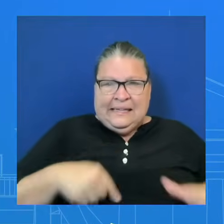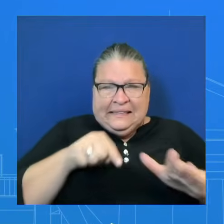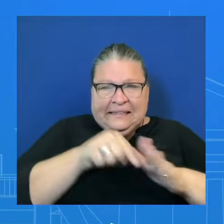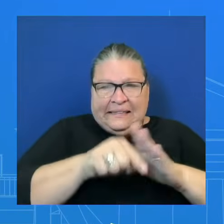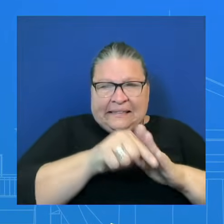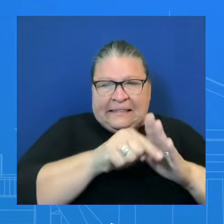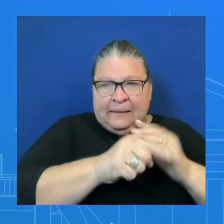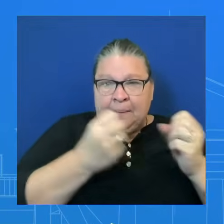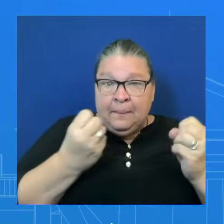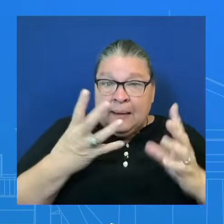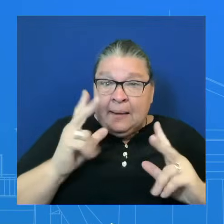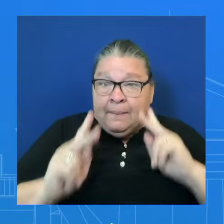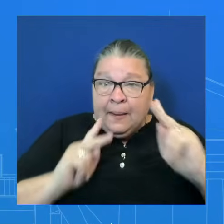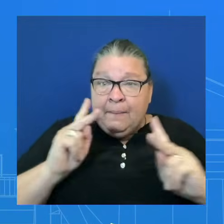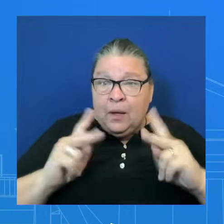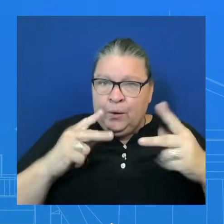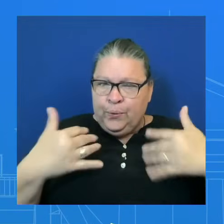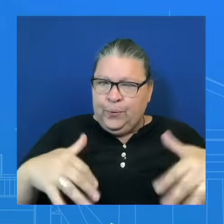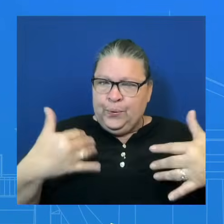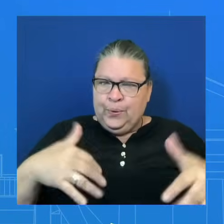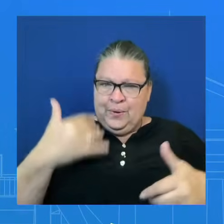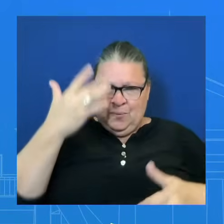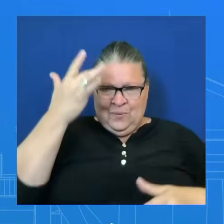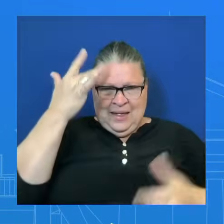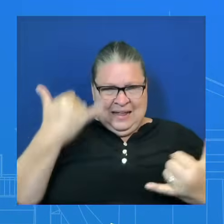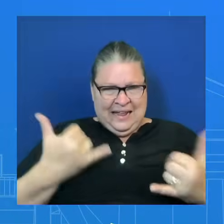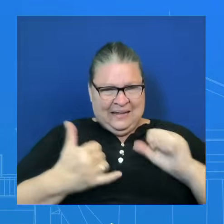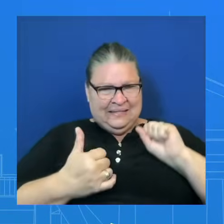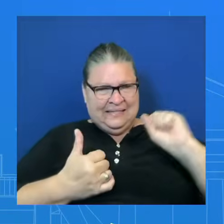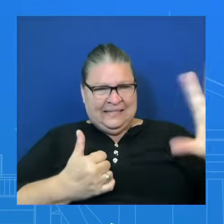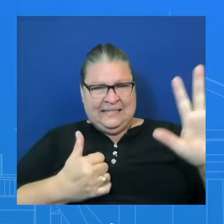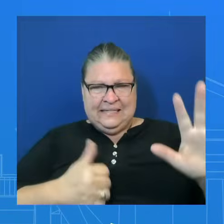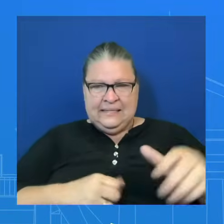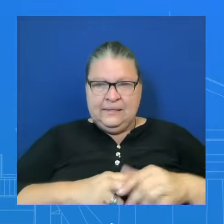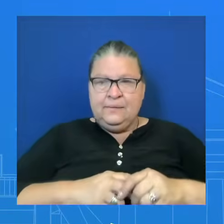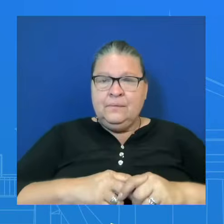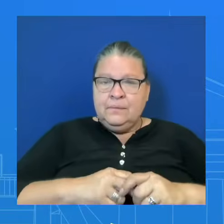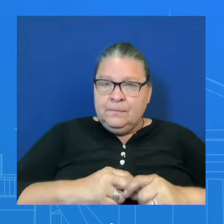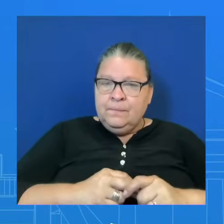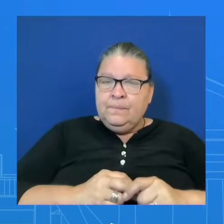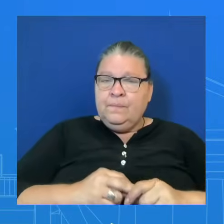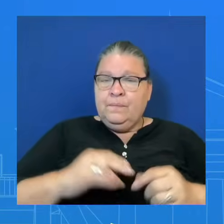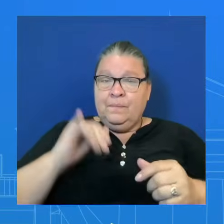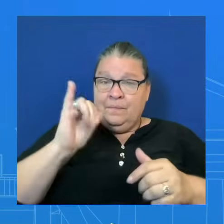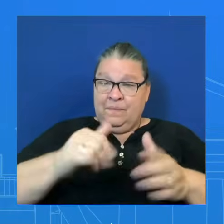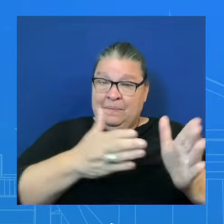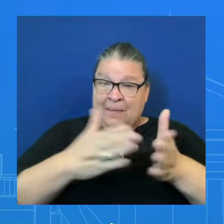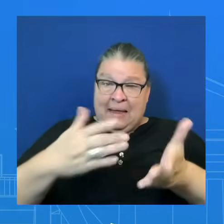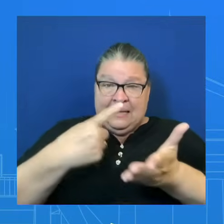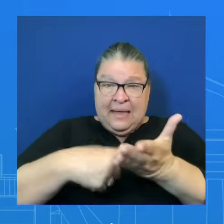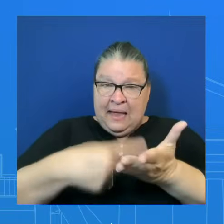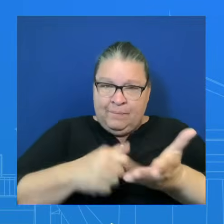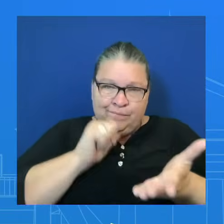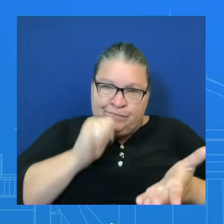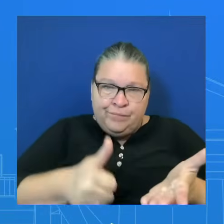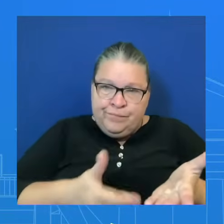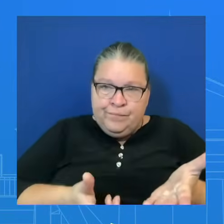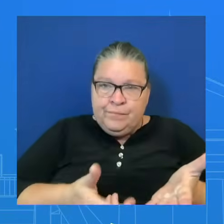with these intercepts. You can imagine a trip to Beijing by U.S. officials takes some time to plan,